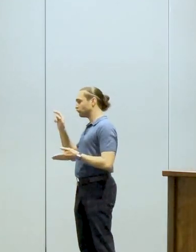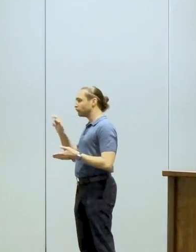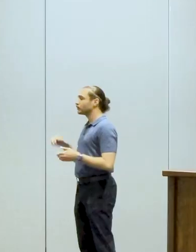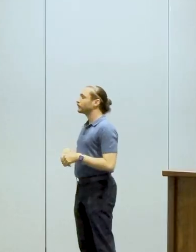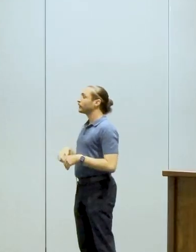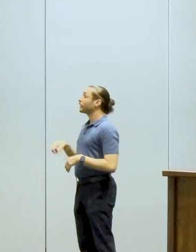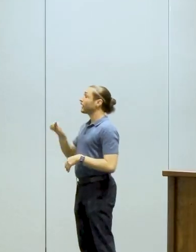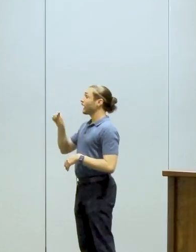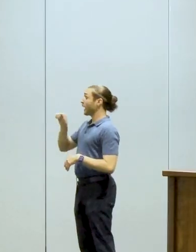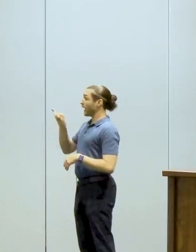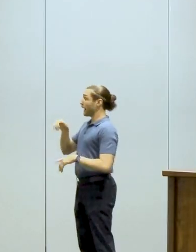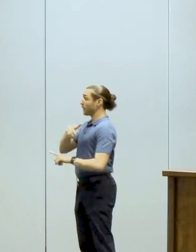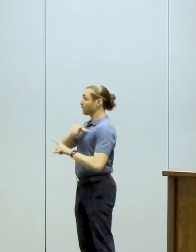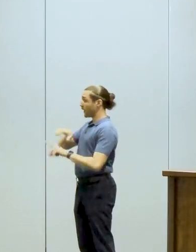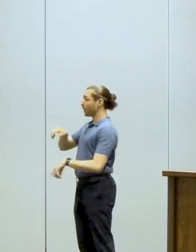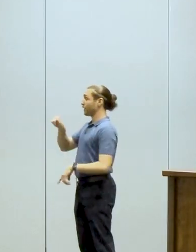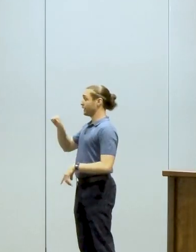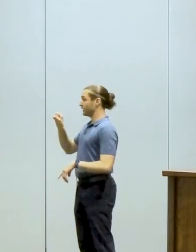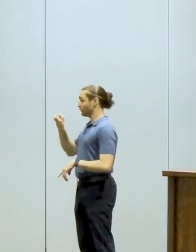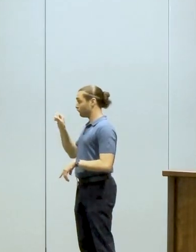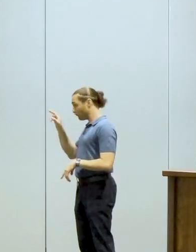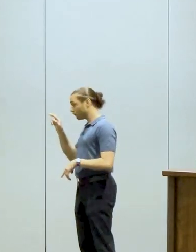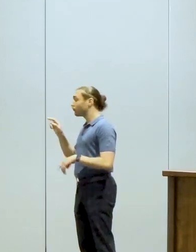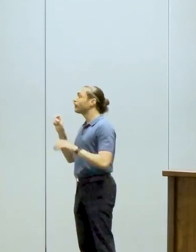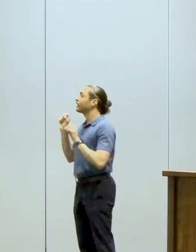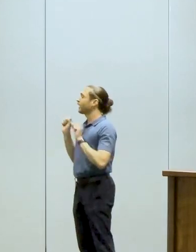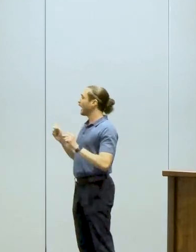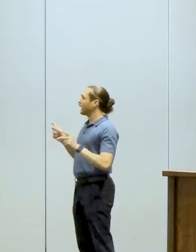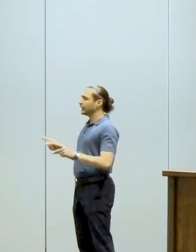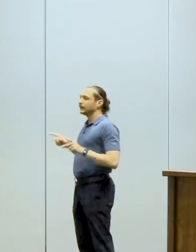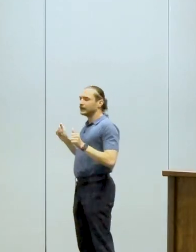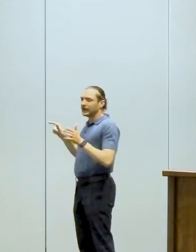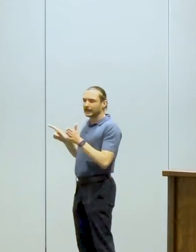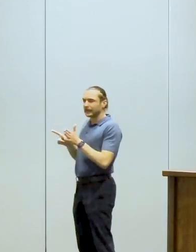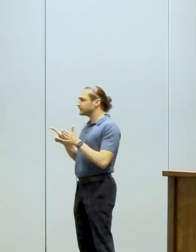automated speech recognition can instantly transcribe lectures,